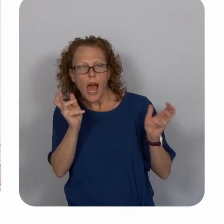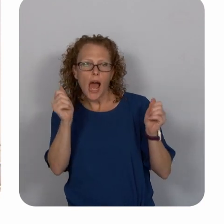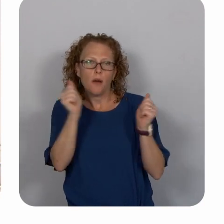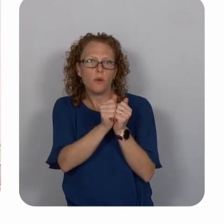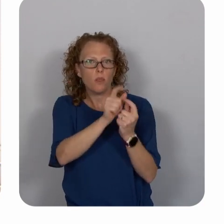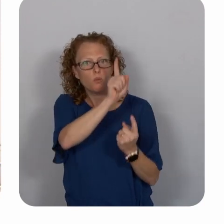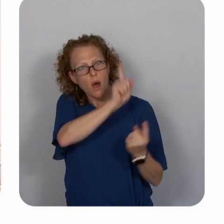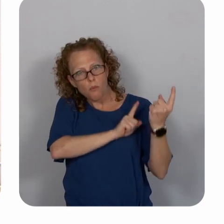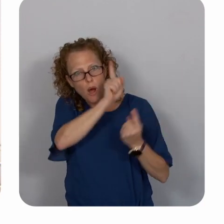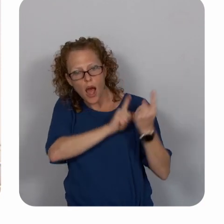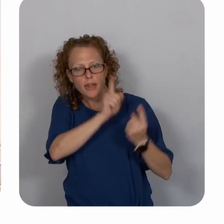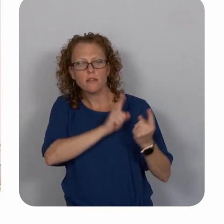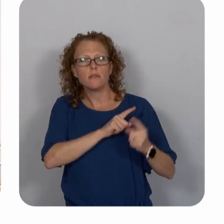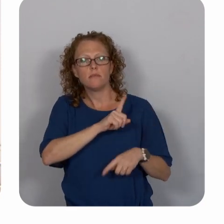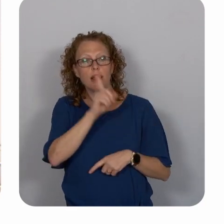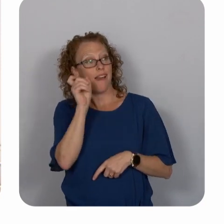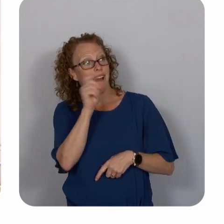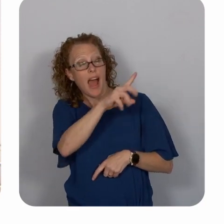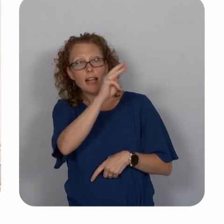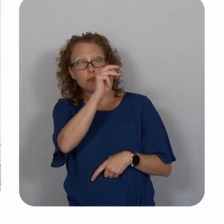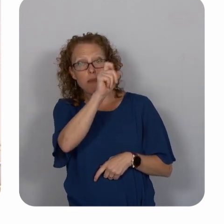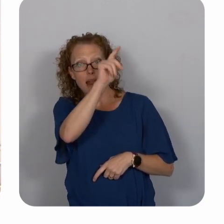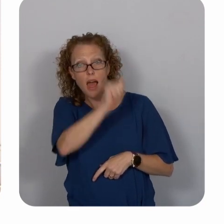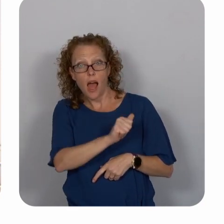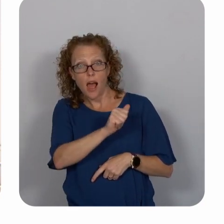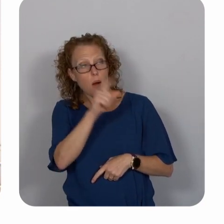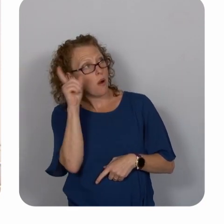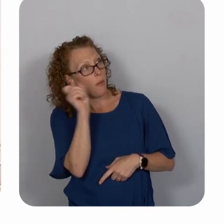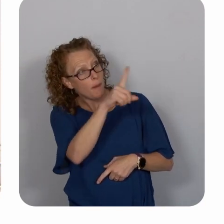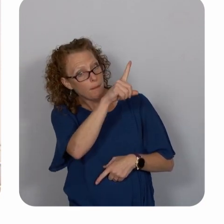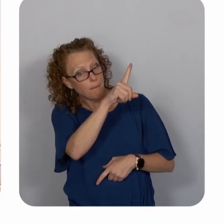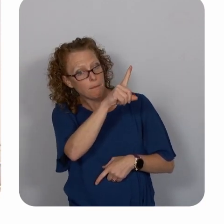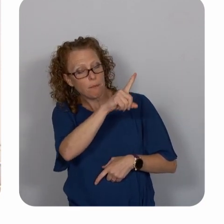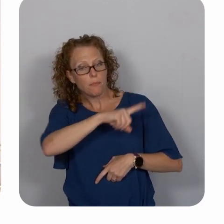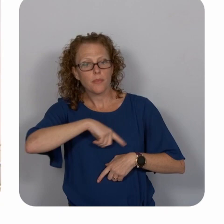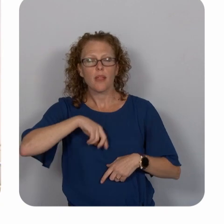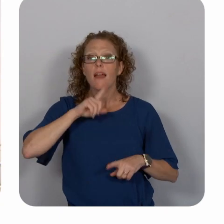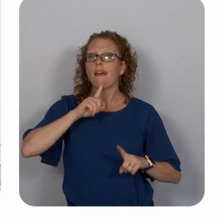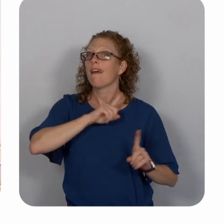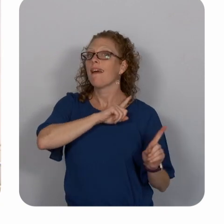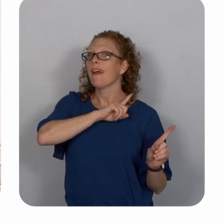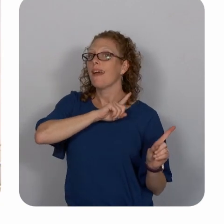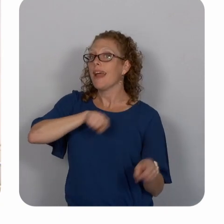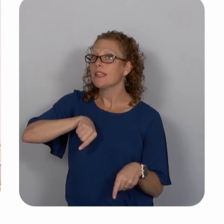When you ask Meta AI the question, you will get a high quality and yet conversational response back.